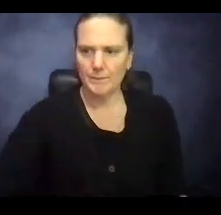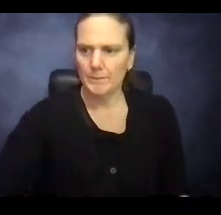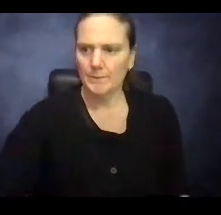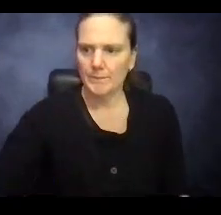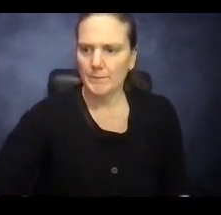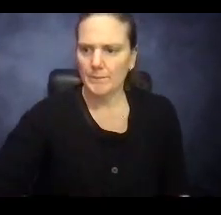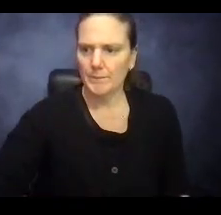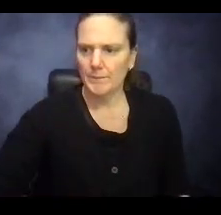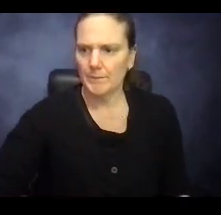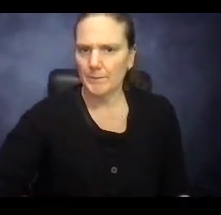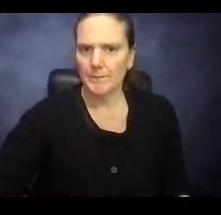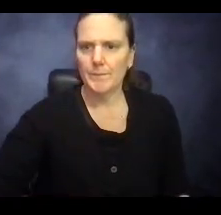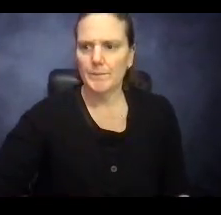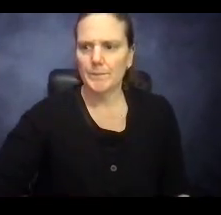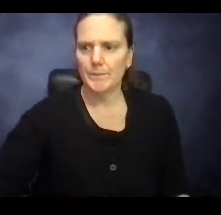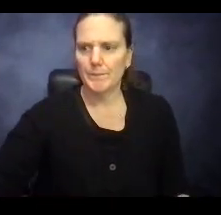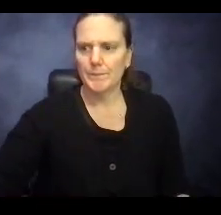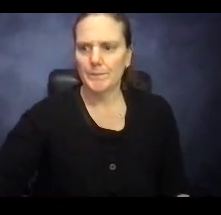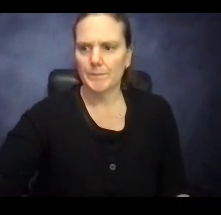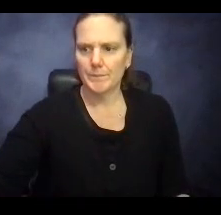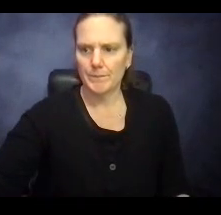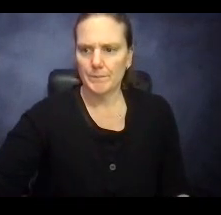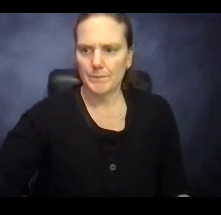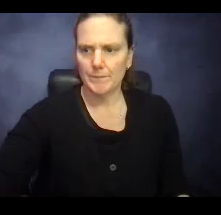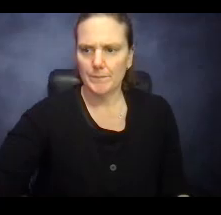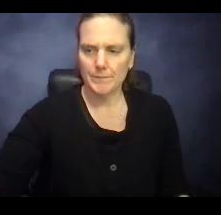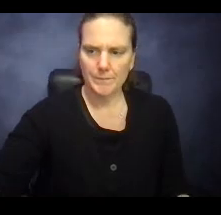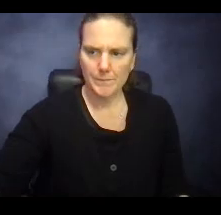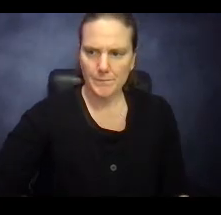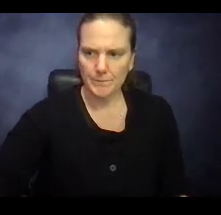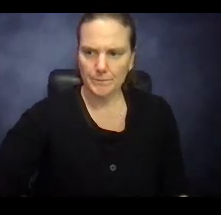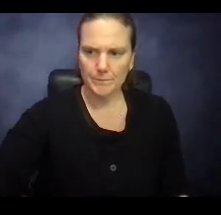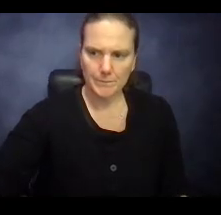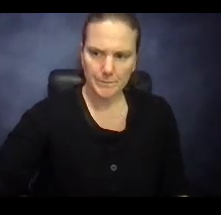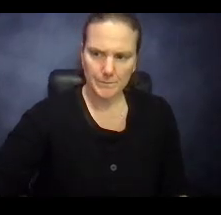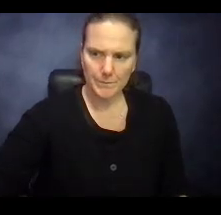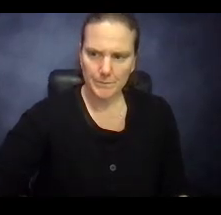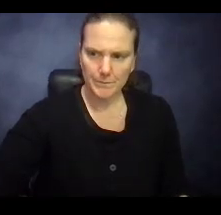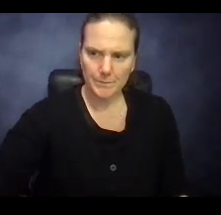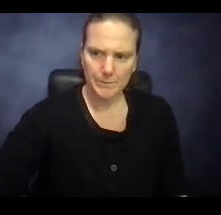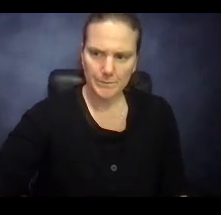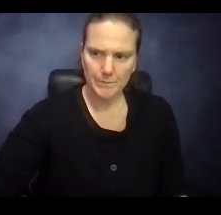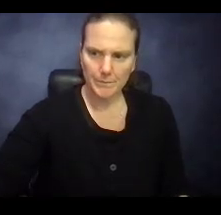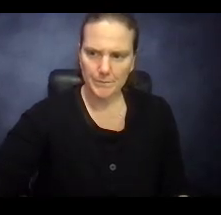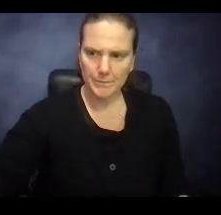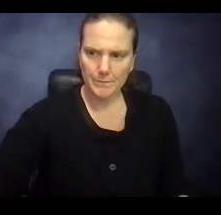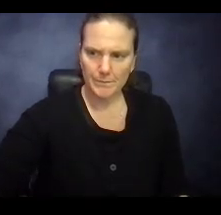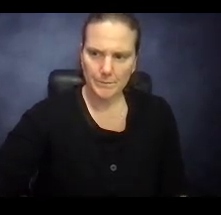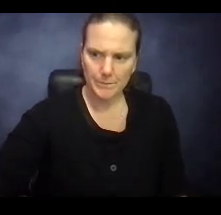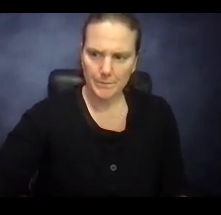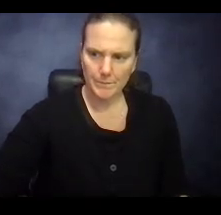And so it's really, I wanna be really mindful when I say, you know, you gotta get rid of all soda. You say something like that to someone